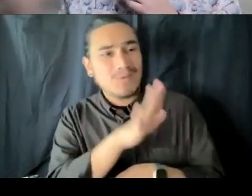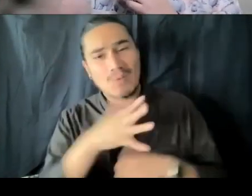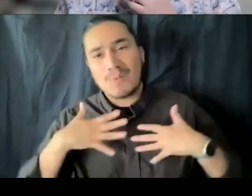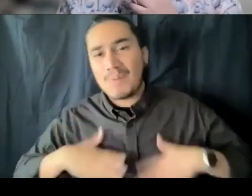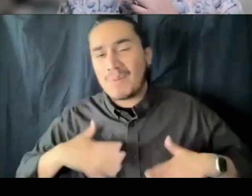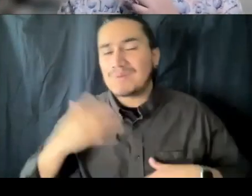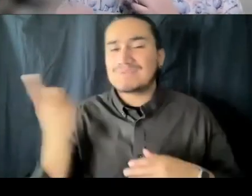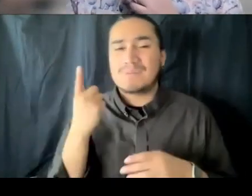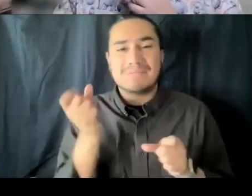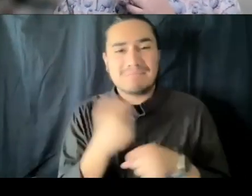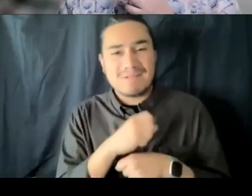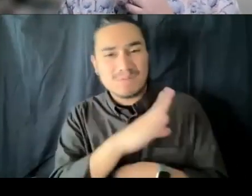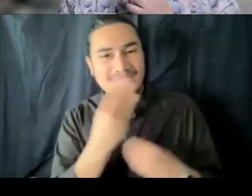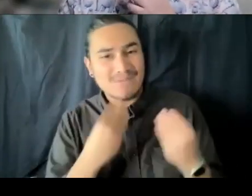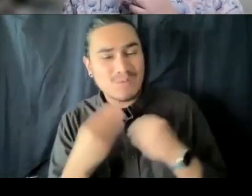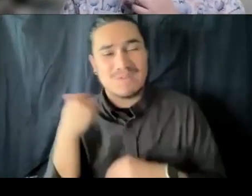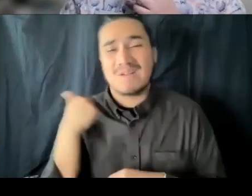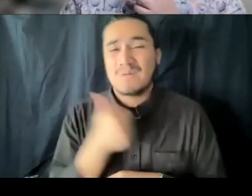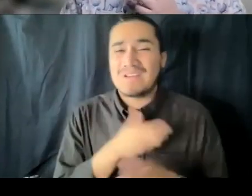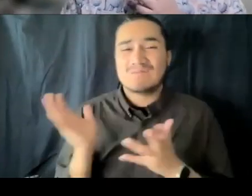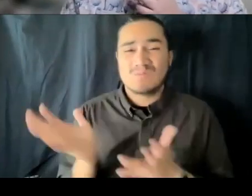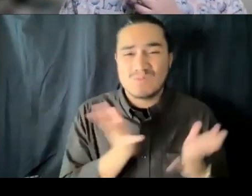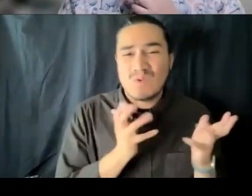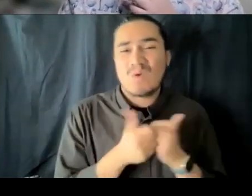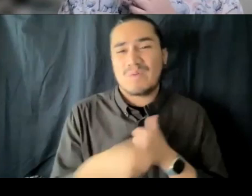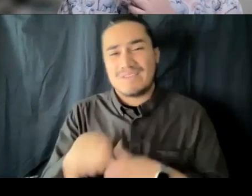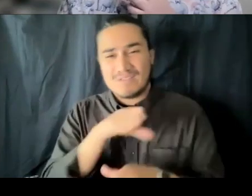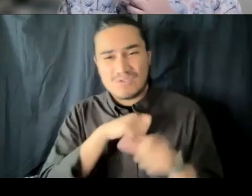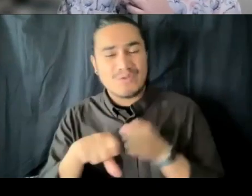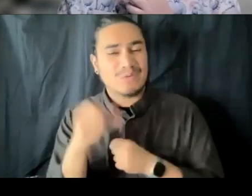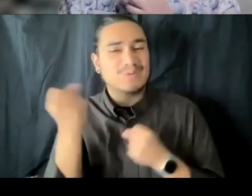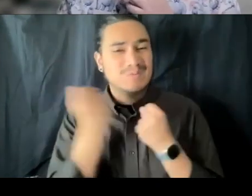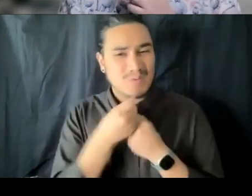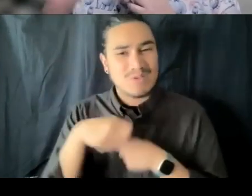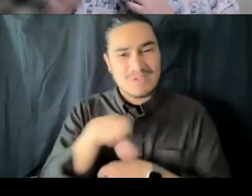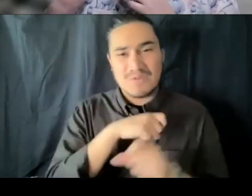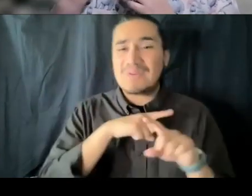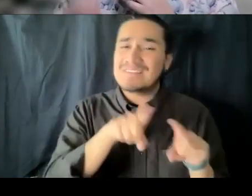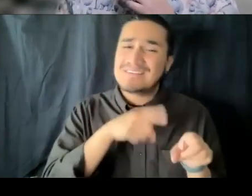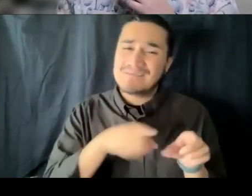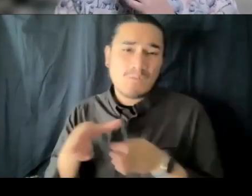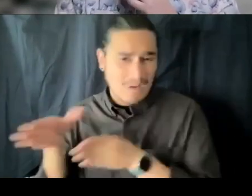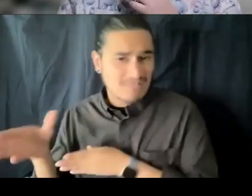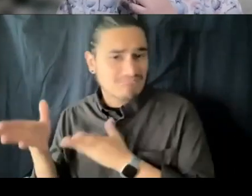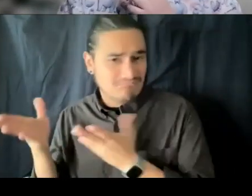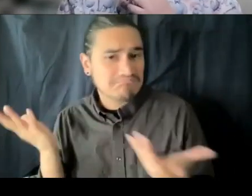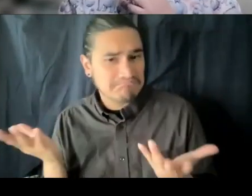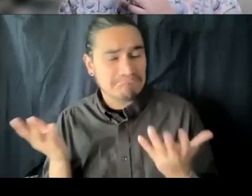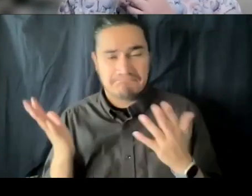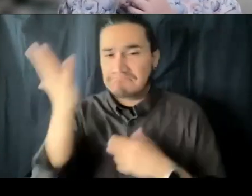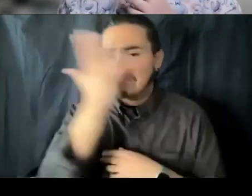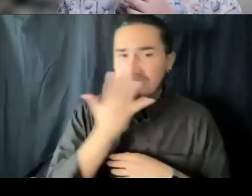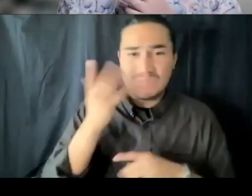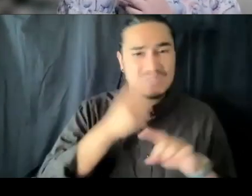and we talk to each other, we get support from each other in lots of ways. Support is a normal part of human existence.